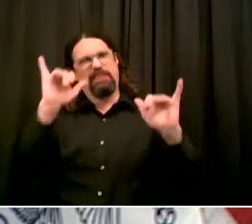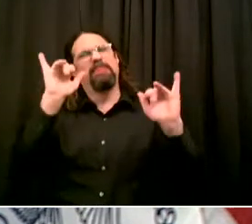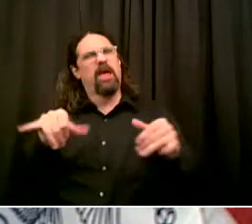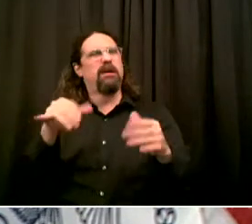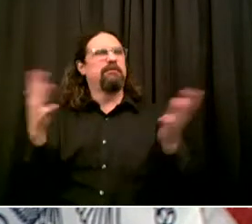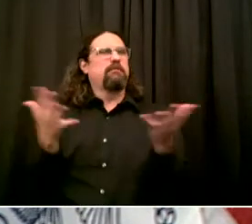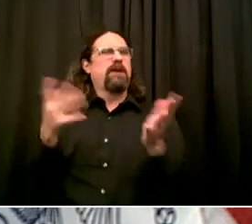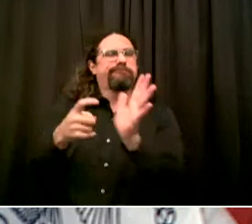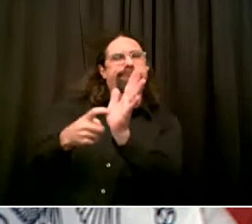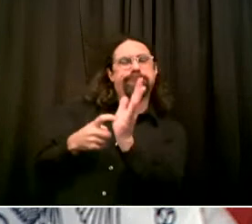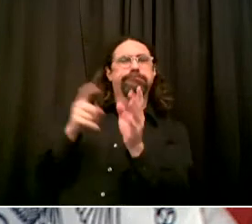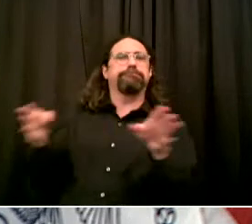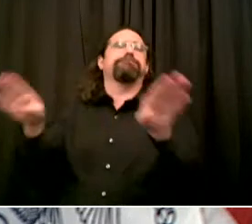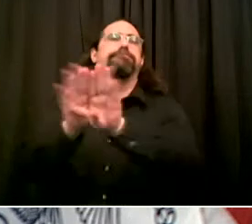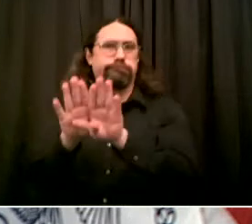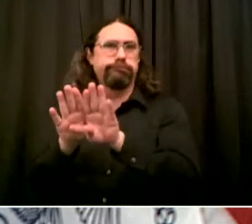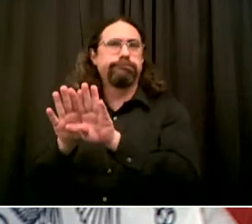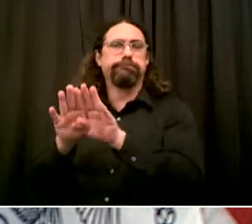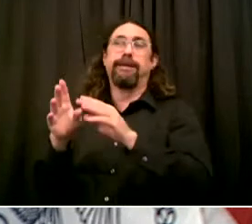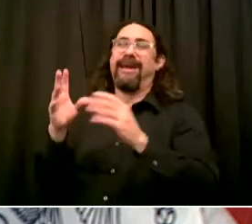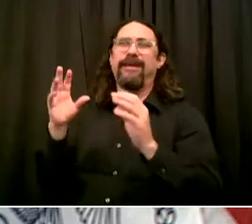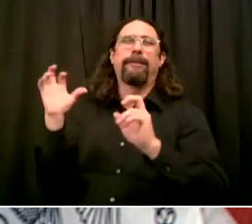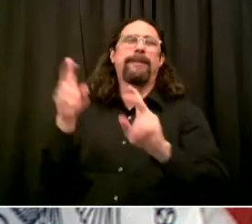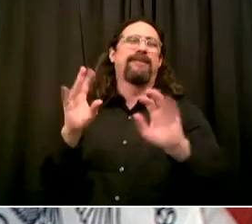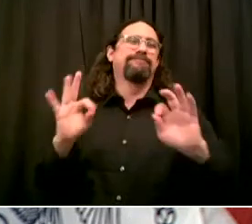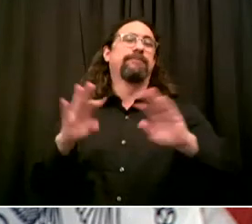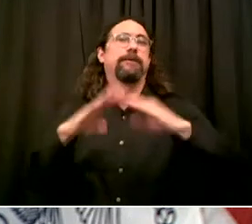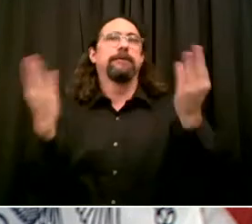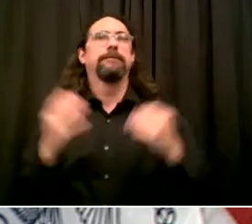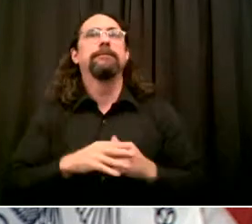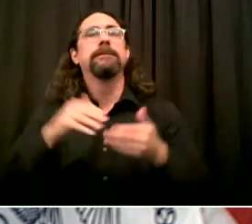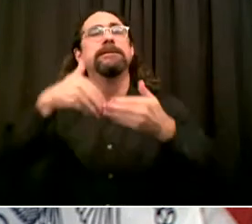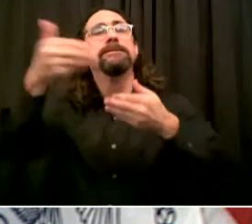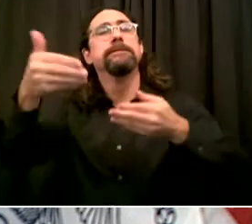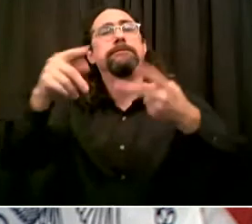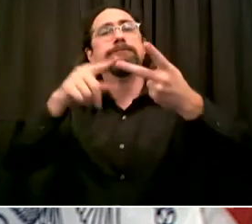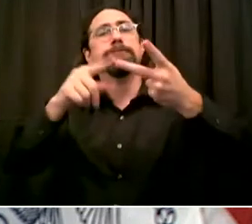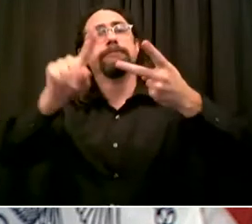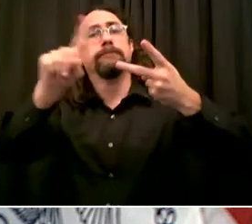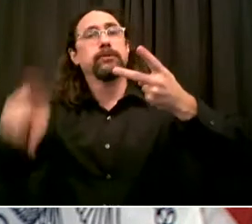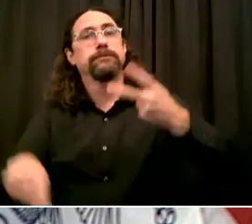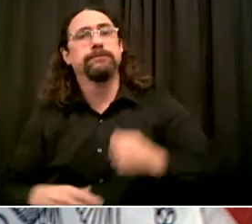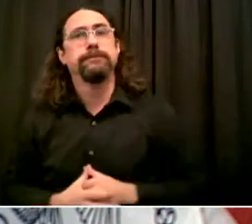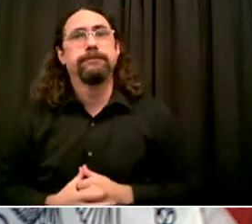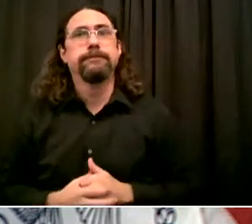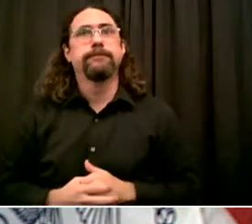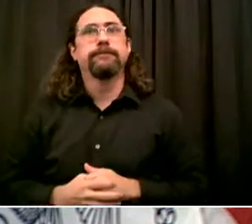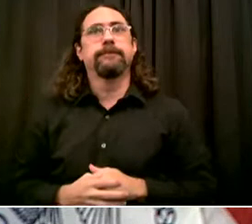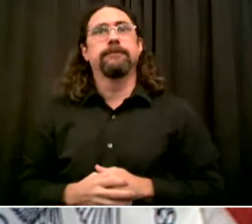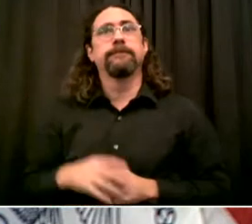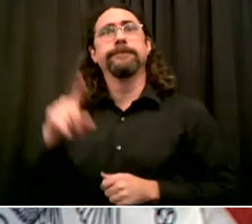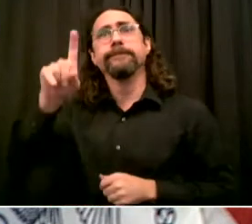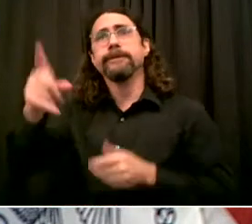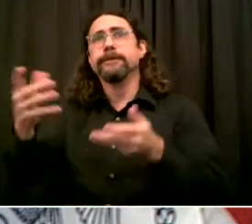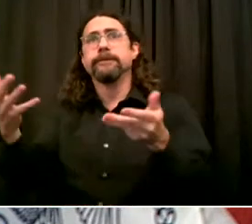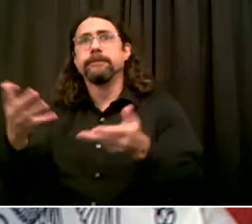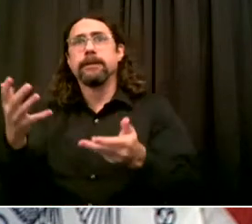ALL RIGHH. T THANKS. WITH REGARD TO THEHEH OLIDAY TRAVEL, WONDERING, ARE THERE ANY SPECIFIC PLANS TO INCREASE ENFORCEMENT OF